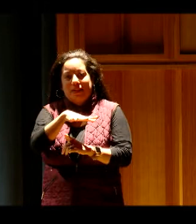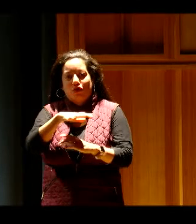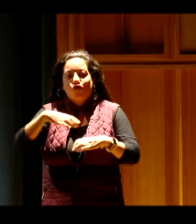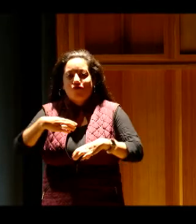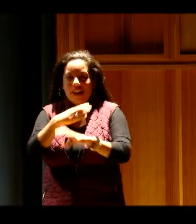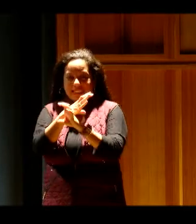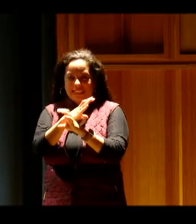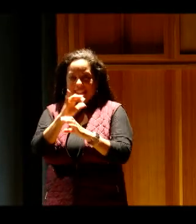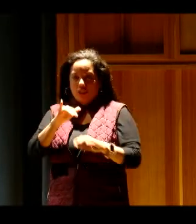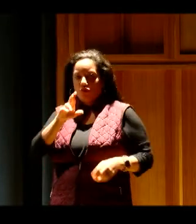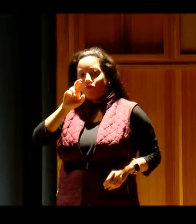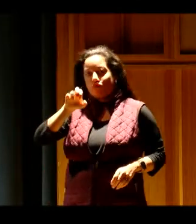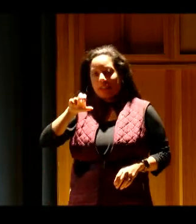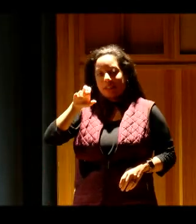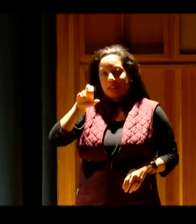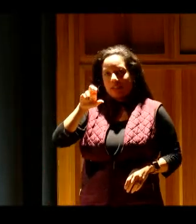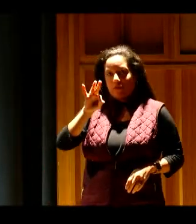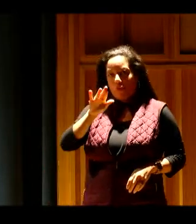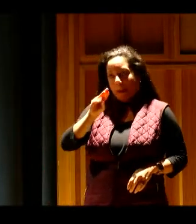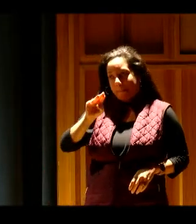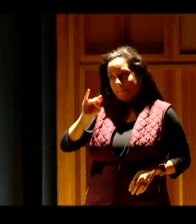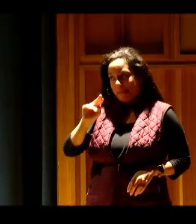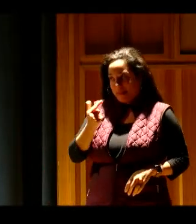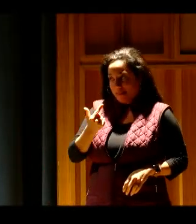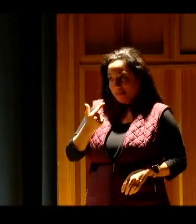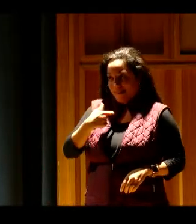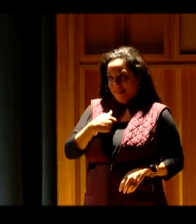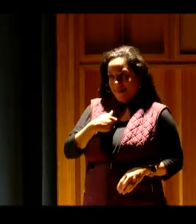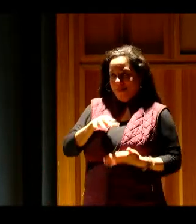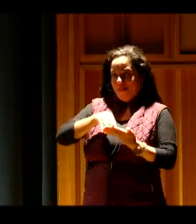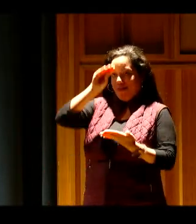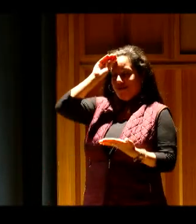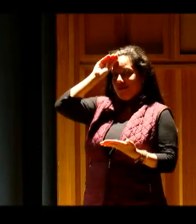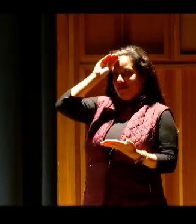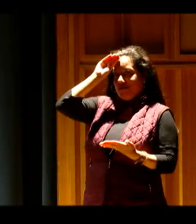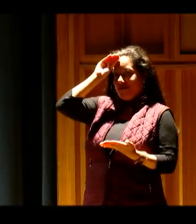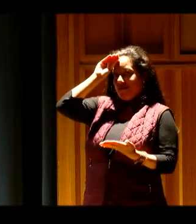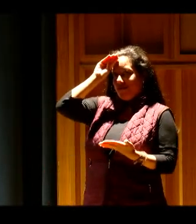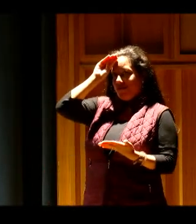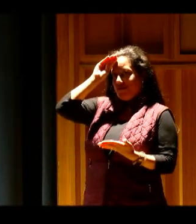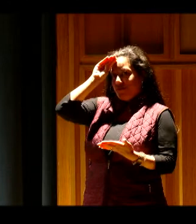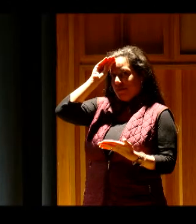that I have learnt is actually quite a critical reframing.